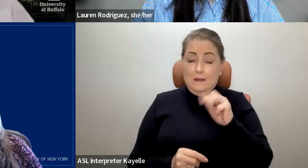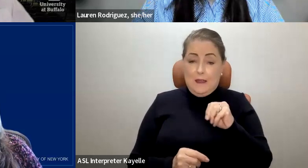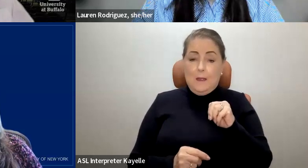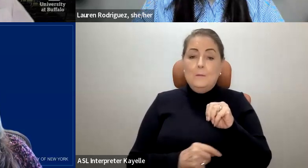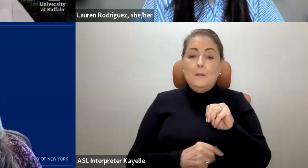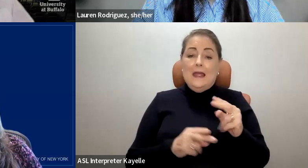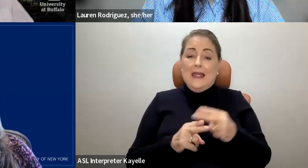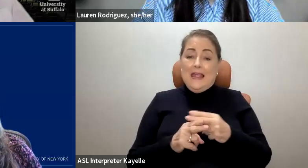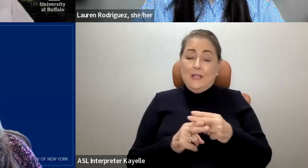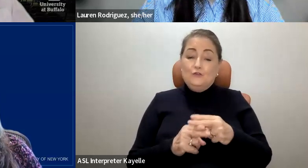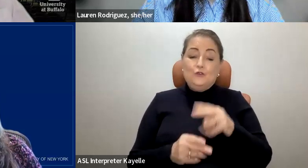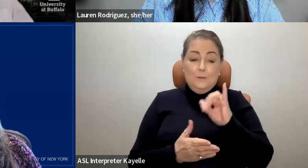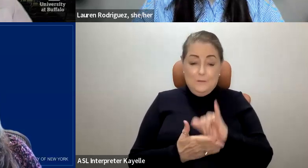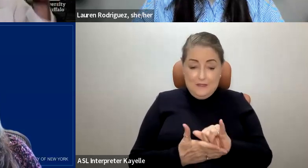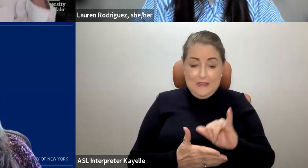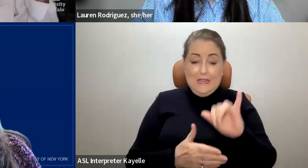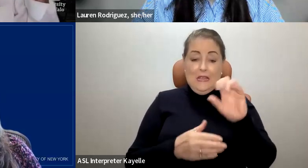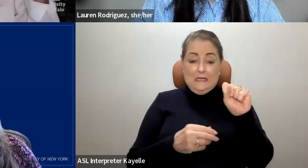Senior Associate Provost for digital innovation and academic